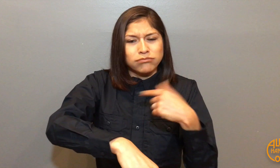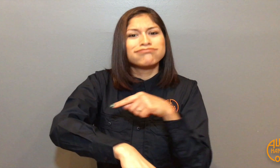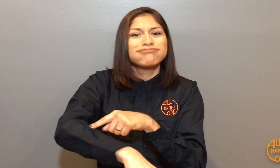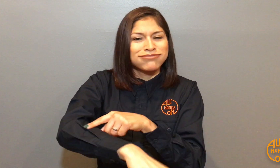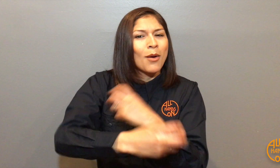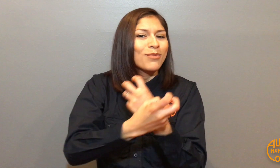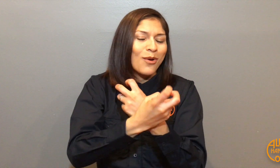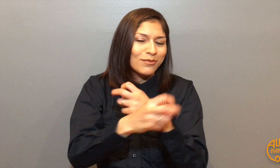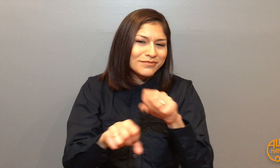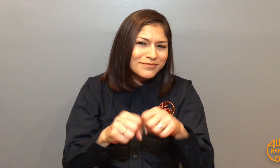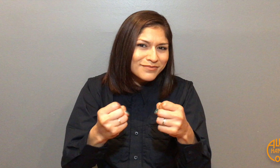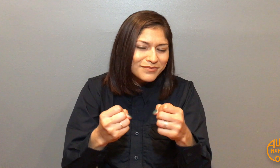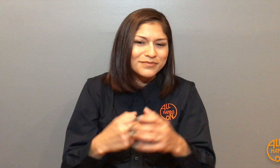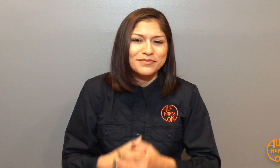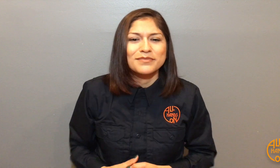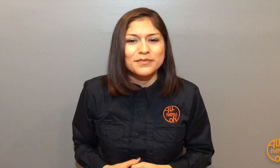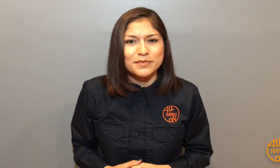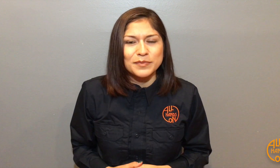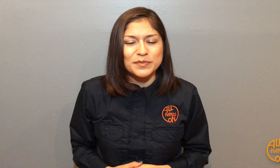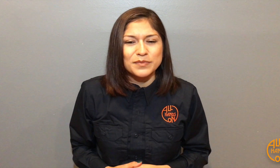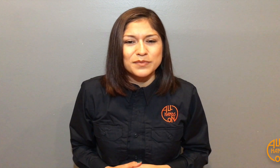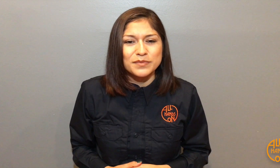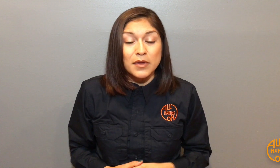could be that you have a broken bone